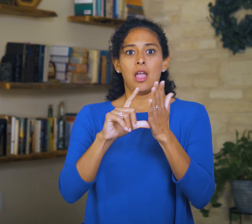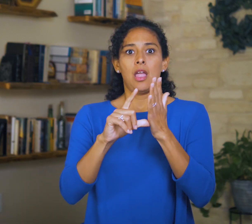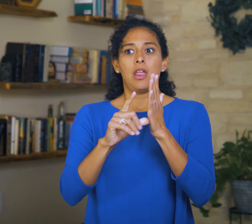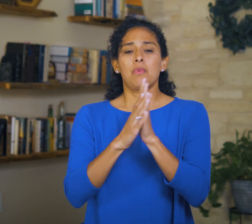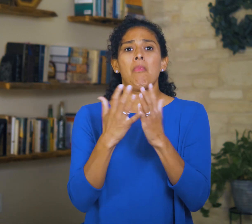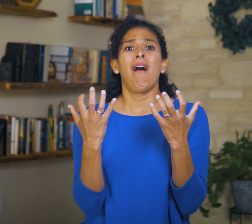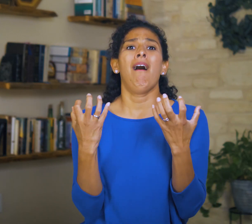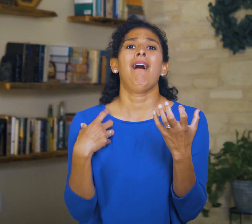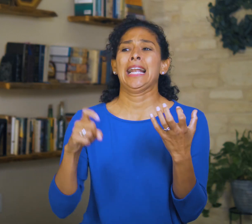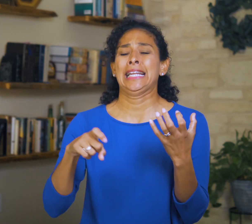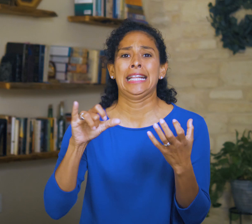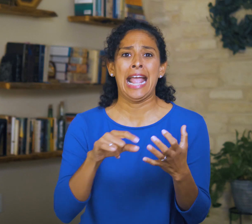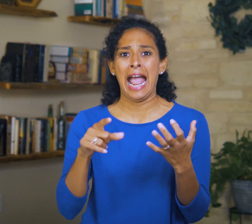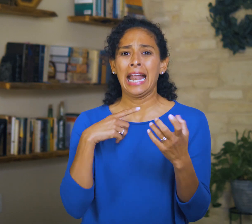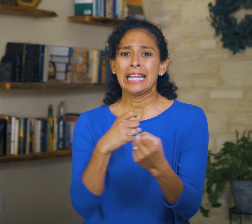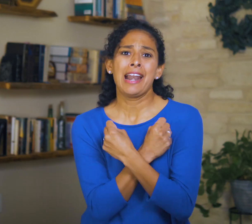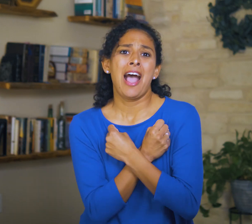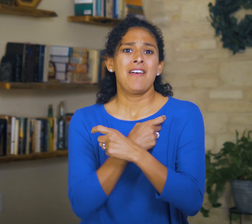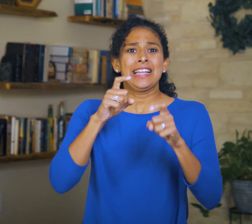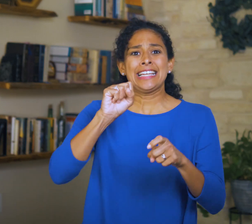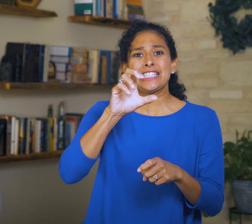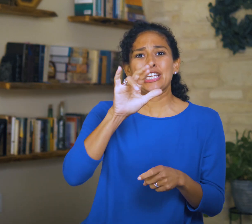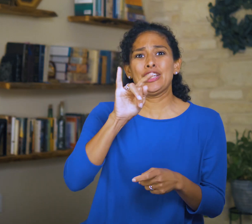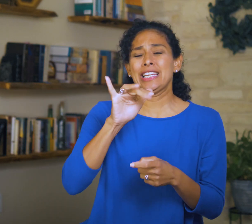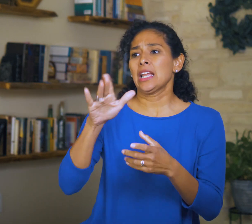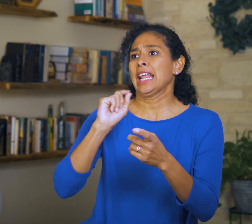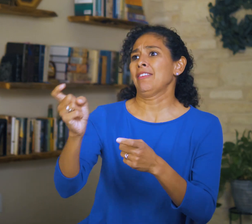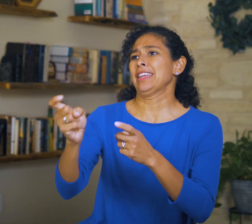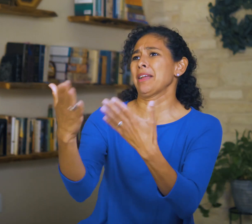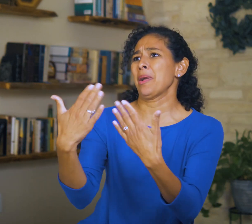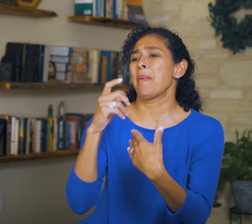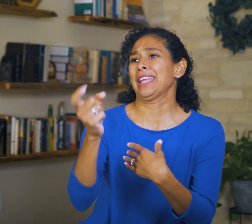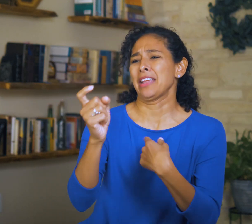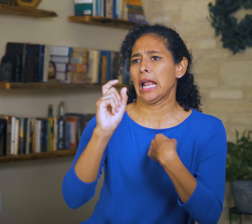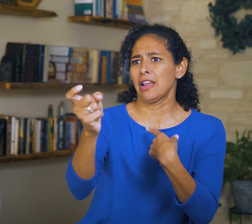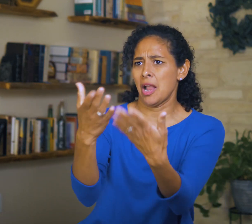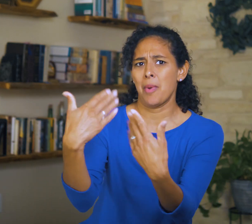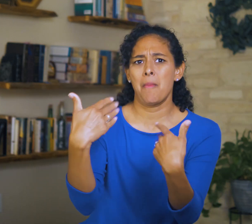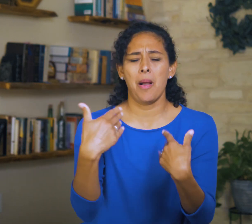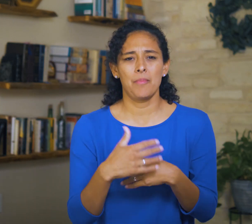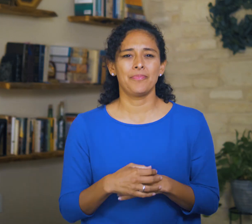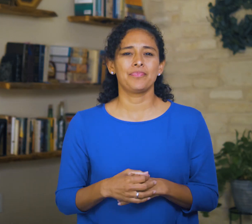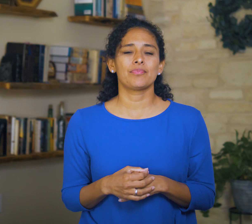to one who is so desperate for love and security that she gives them gifts to keep them around.